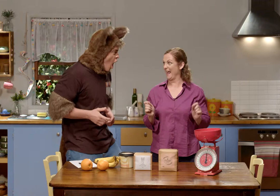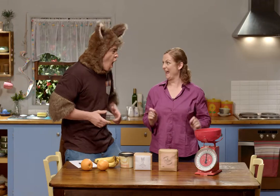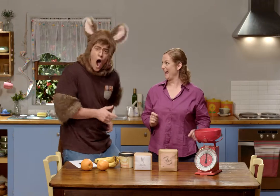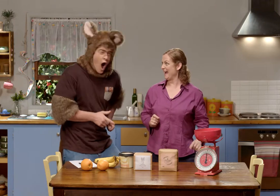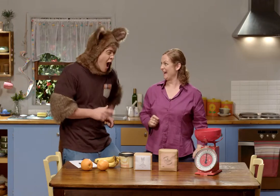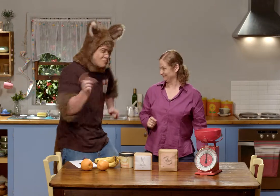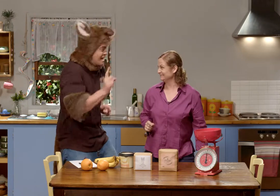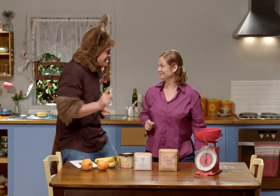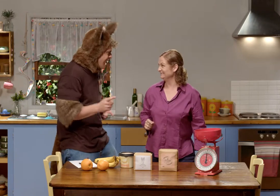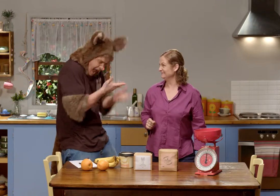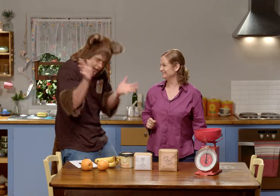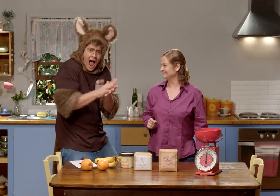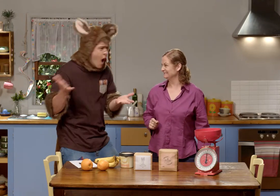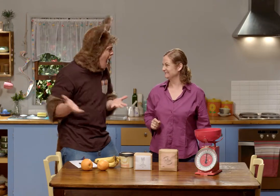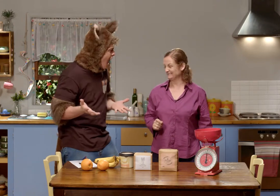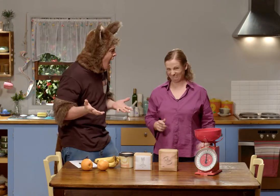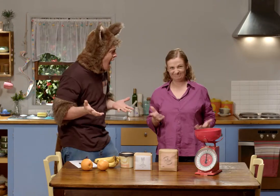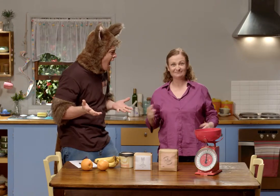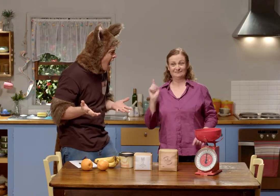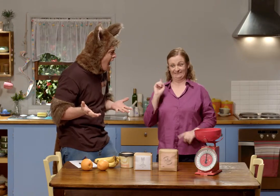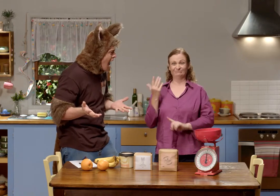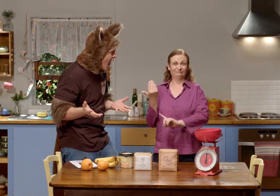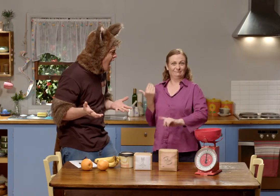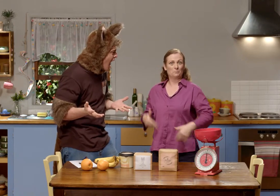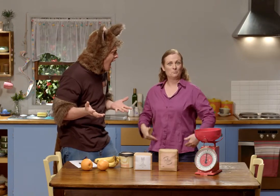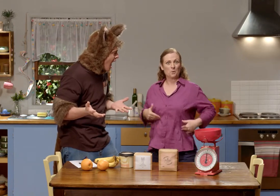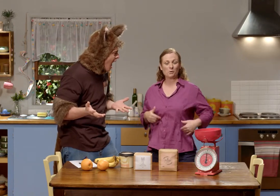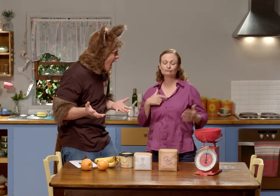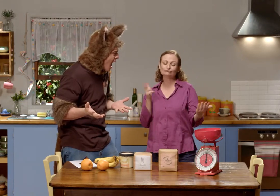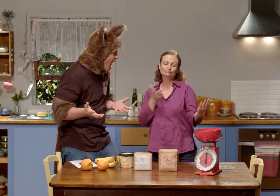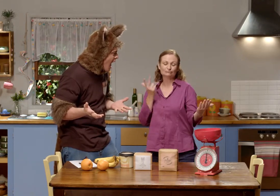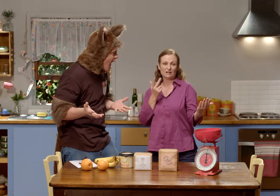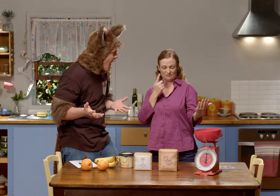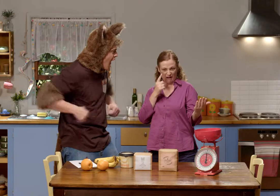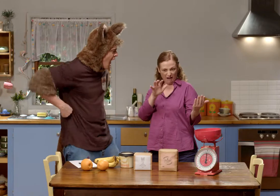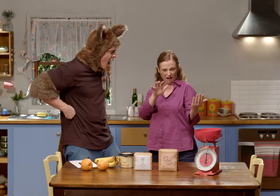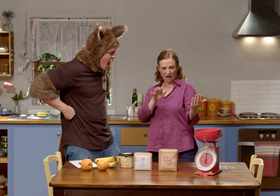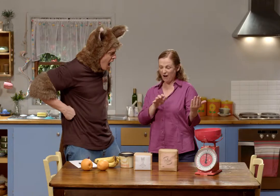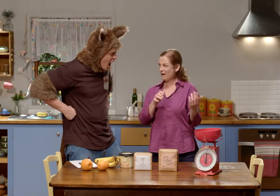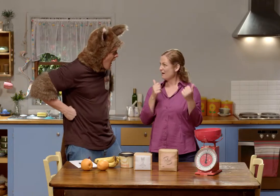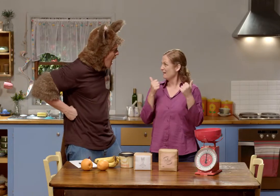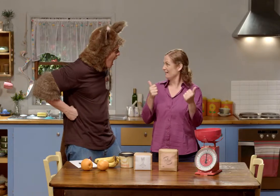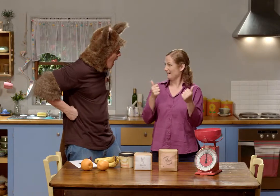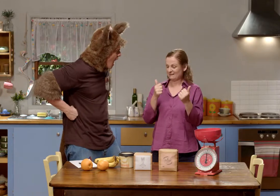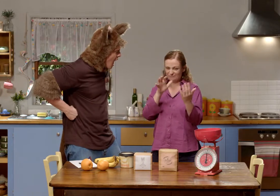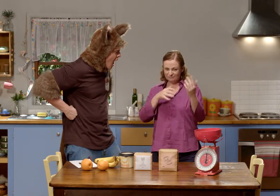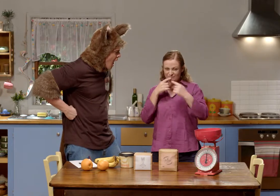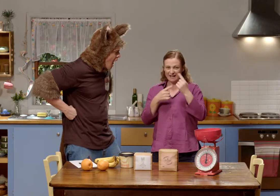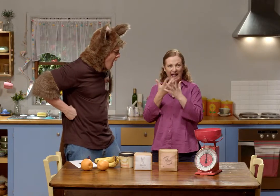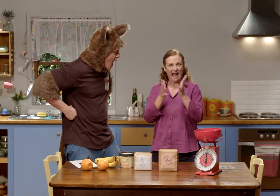What? How? Well this morning, I found a lovely recipe to make